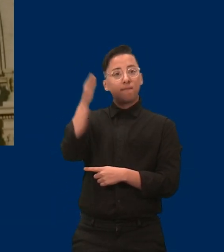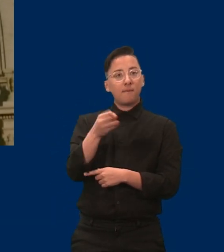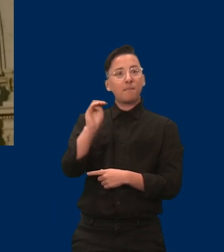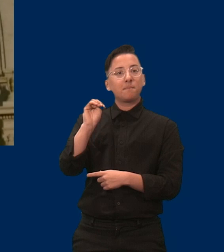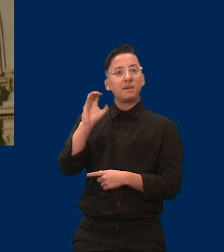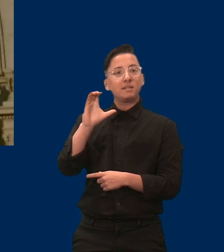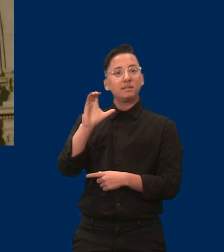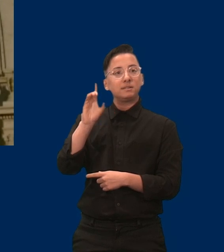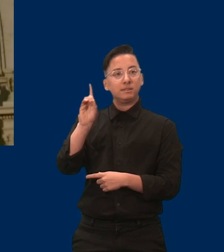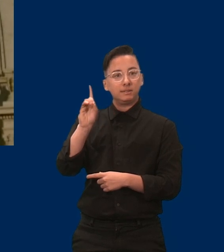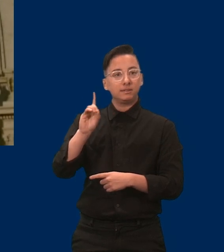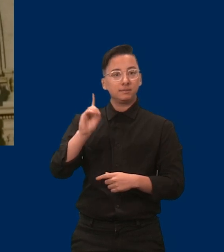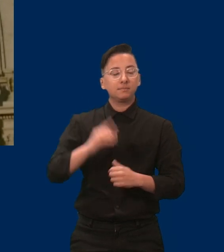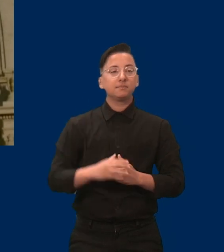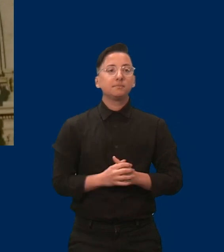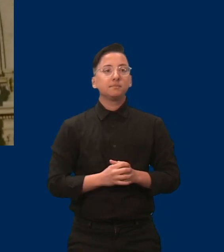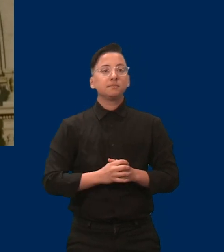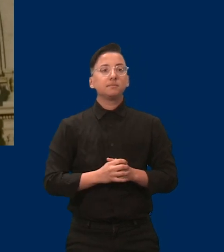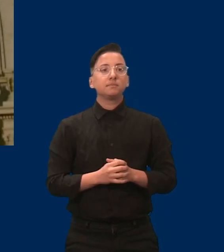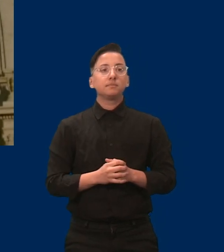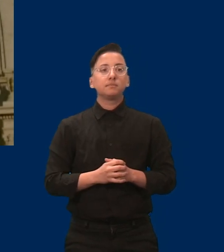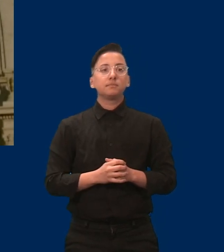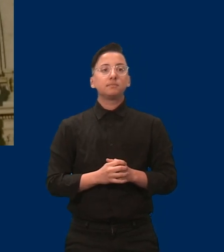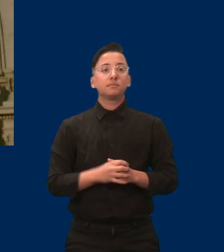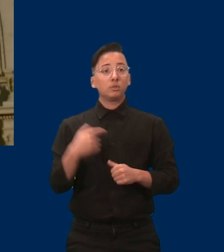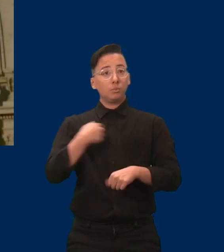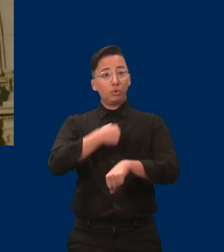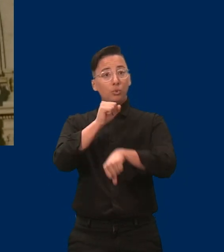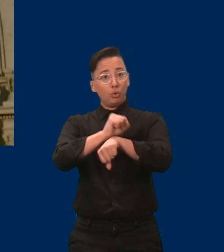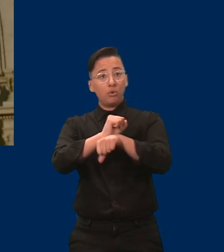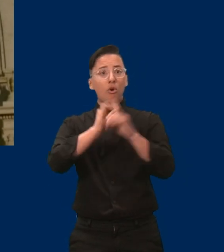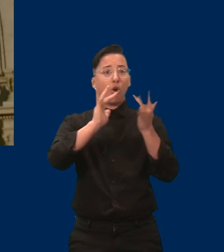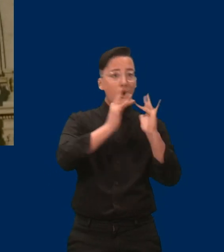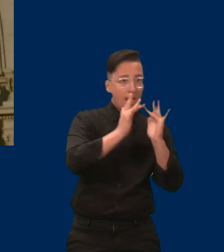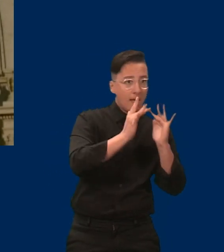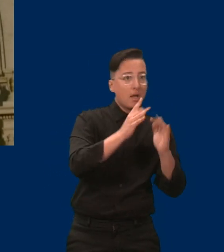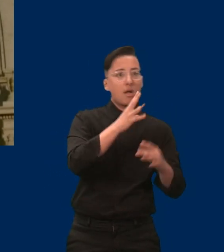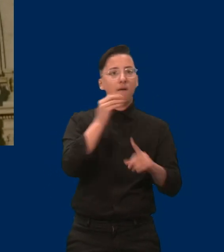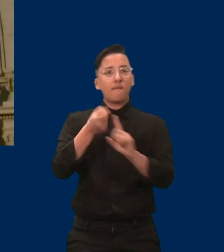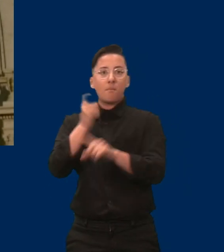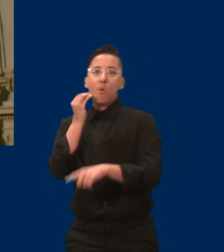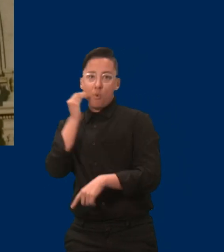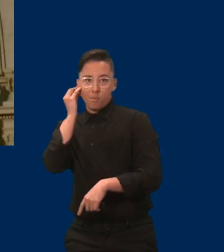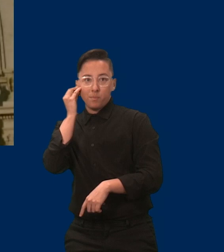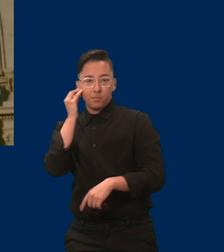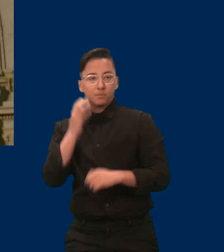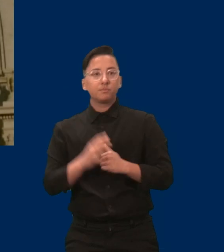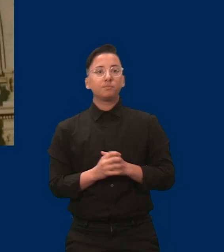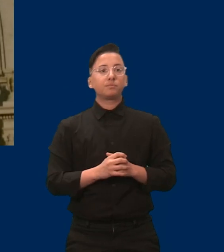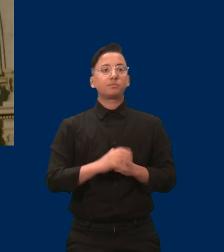so email may be the fastest way to be in touch with our public policy director, Trevor Turner, or me directly.